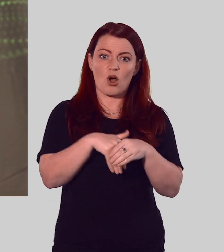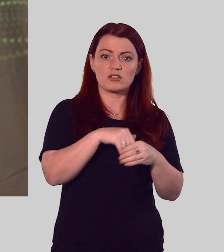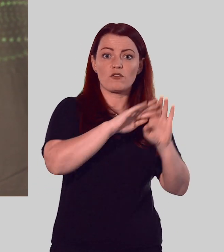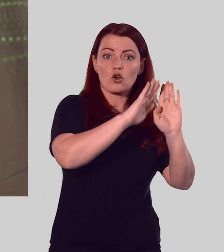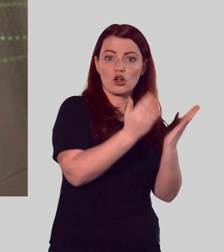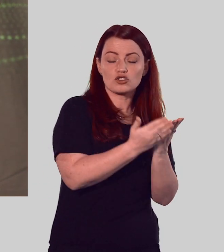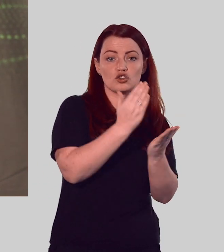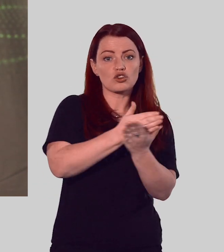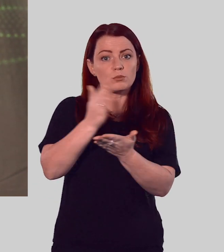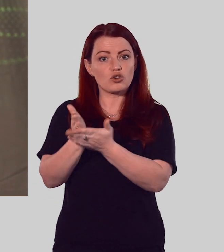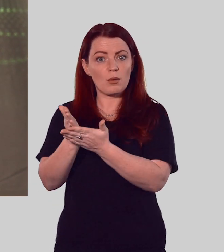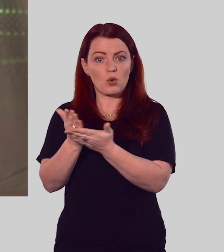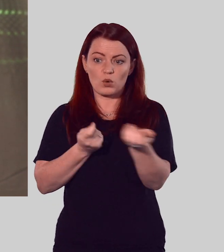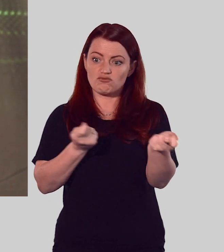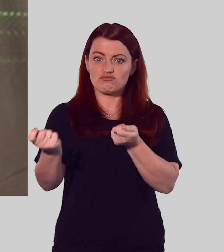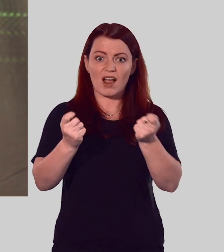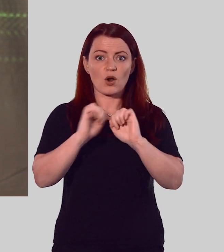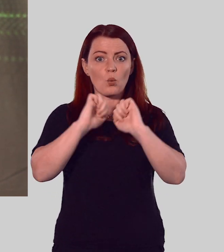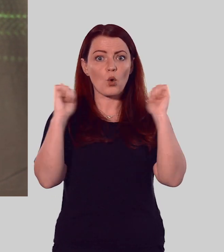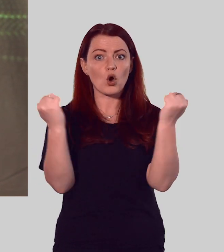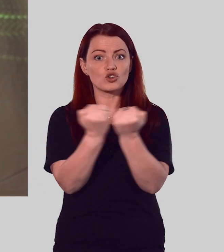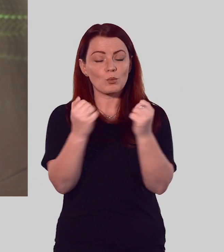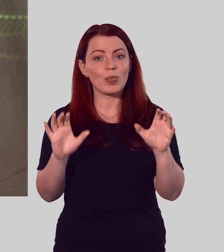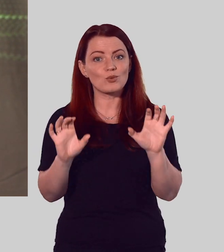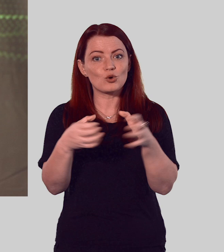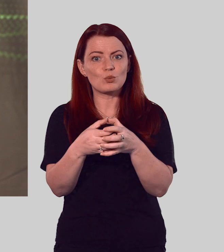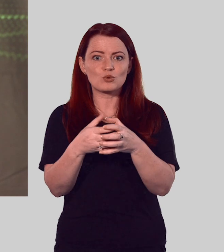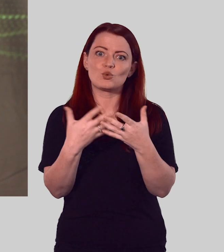workshops with groups that face the challenges we were exploring in the piece.